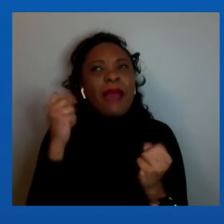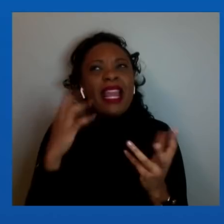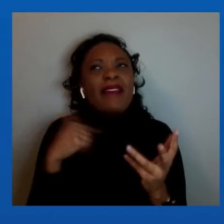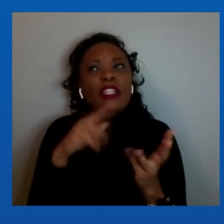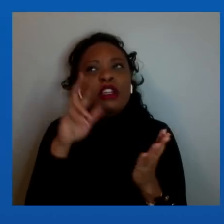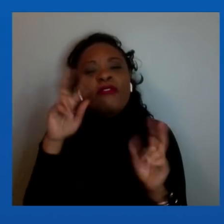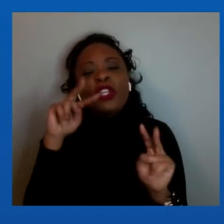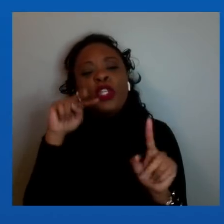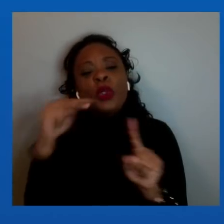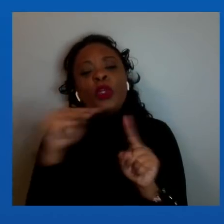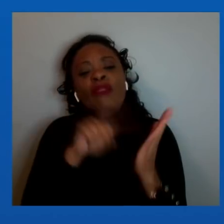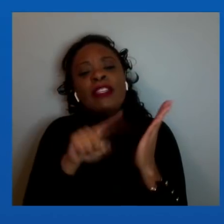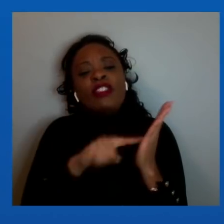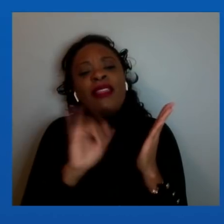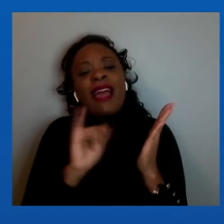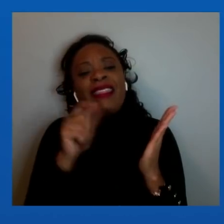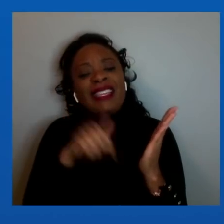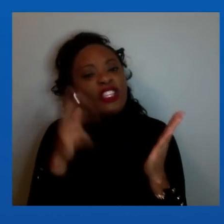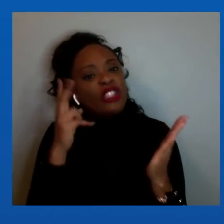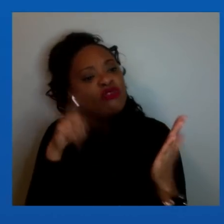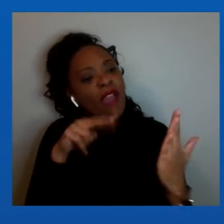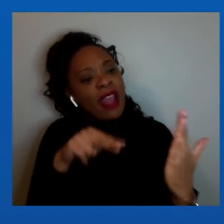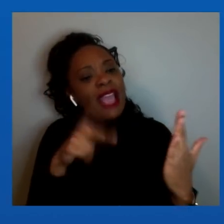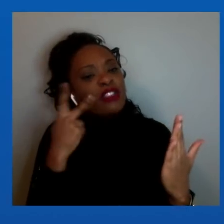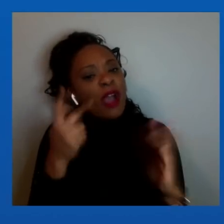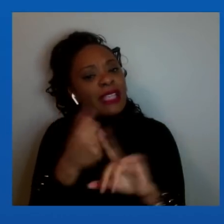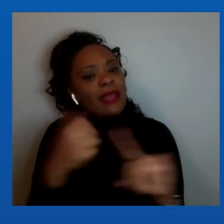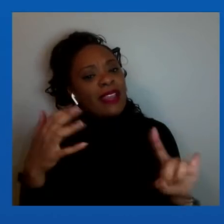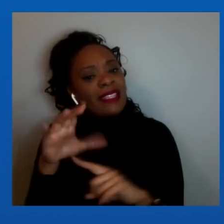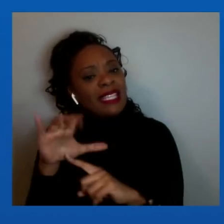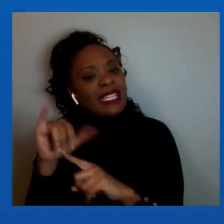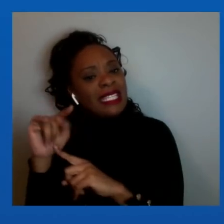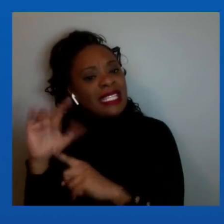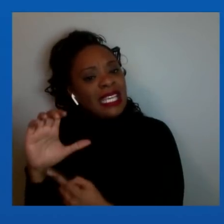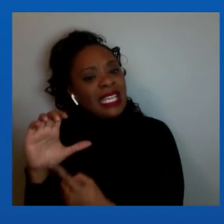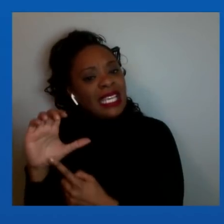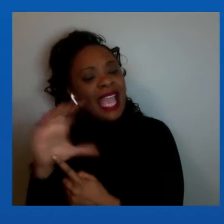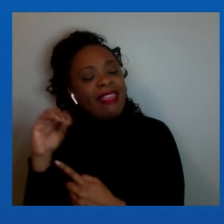and saw it expanding the CTC and the EITC